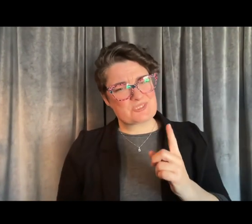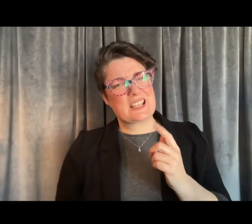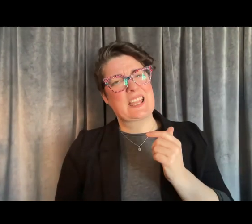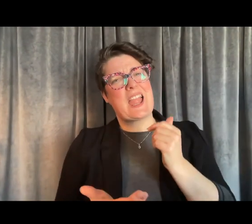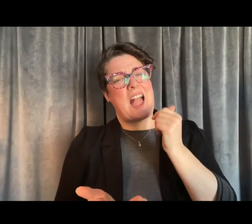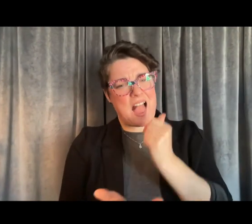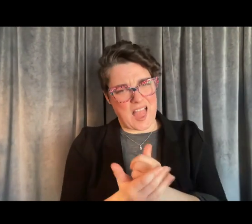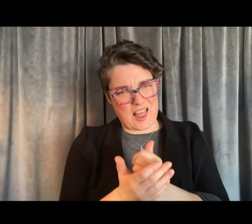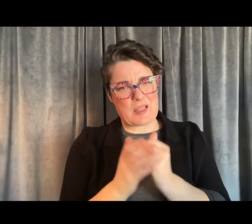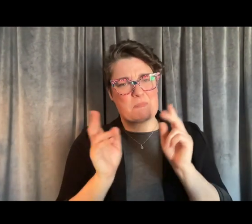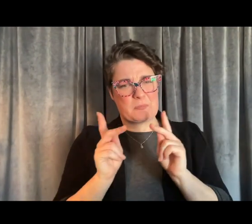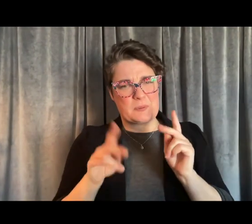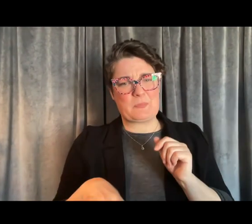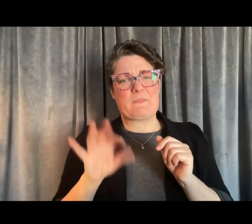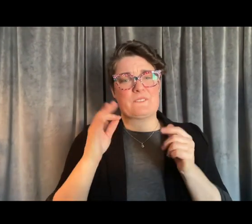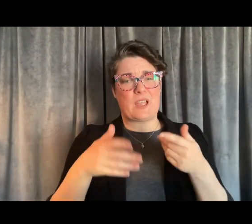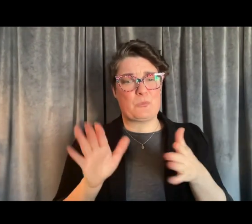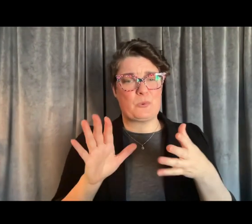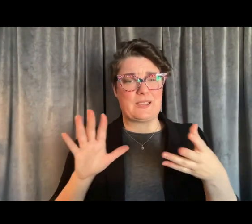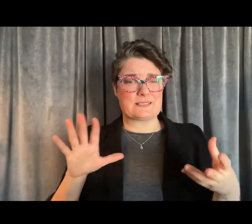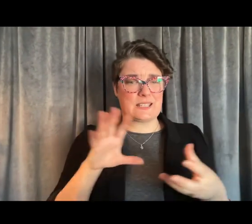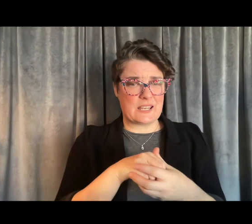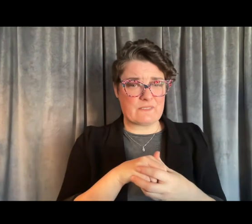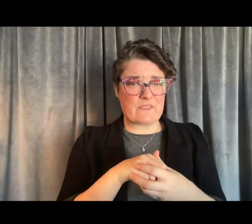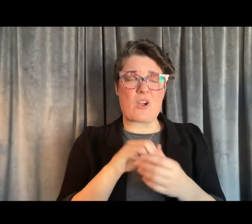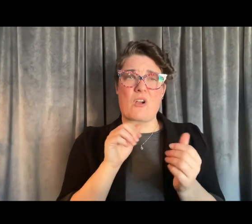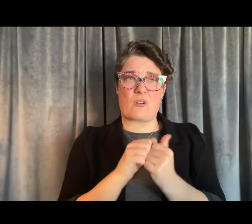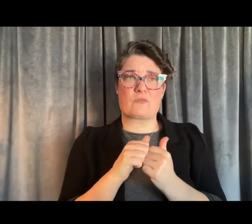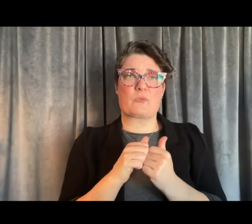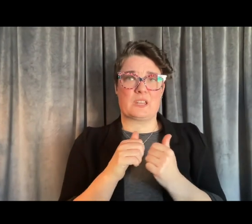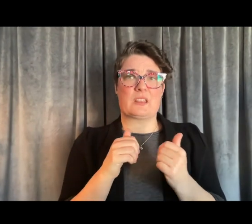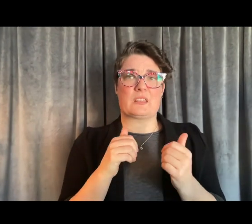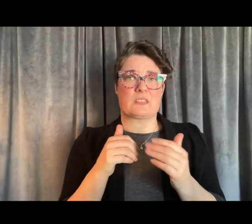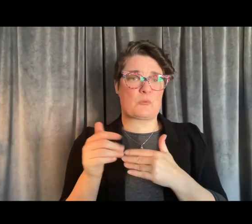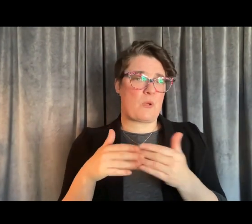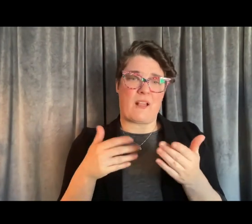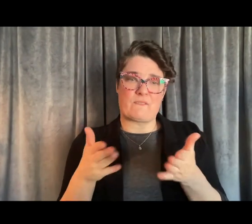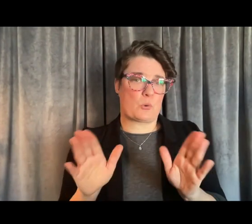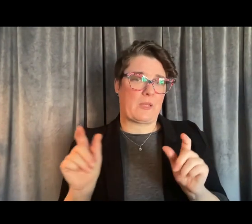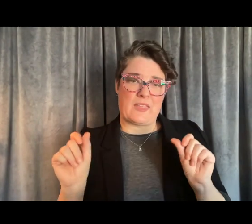Really helping people find ways to get involved in the way that they could.